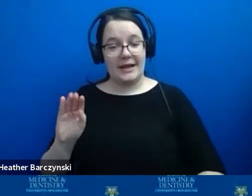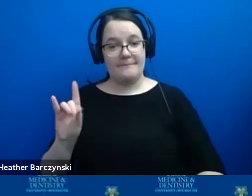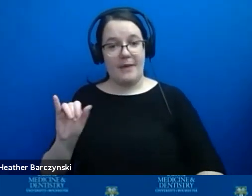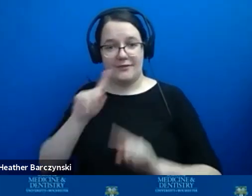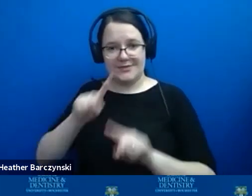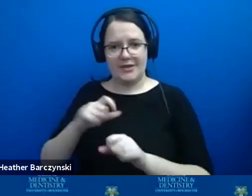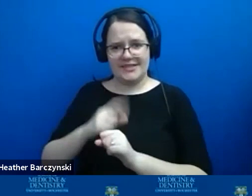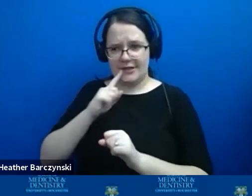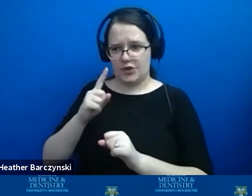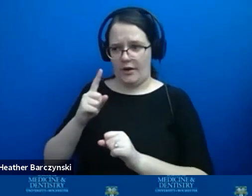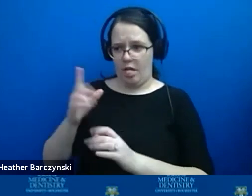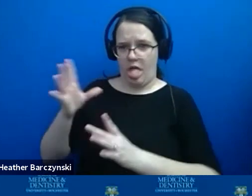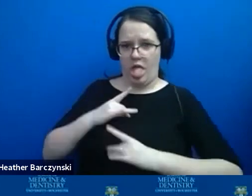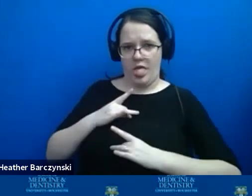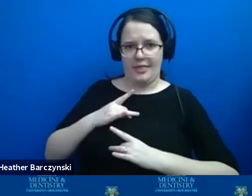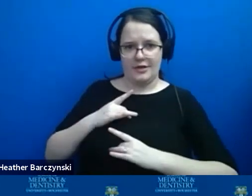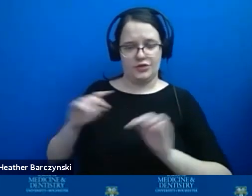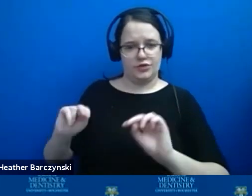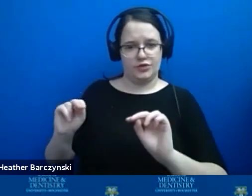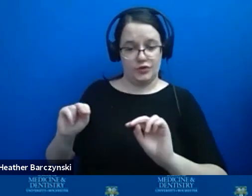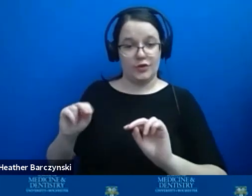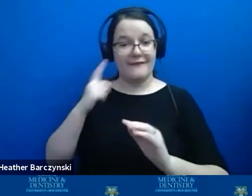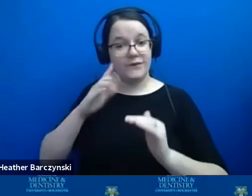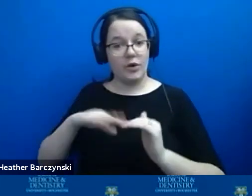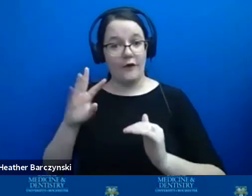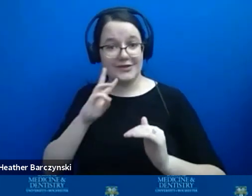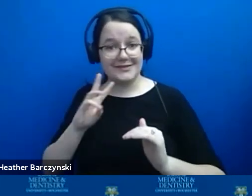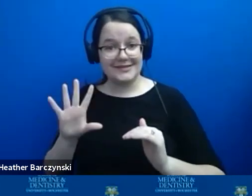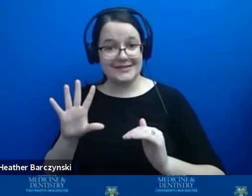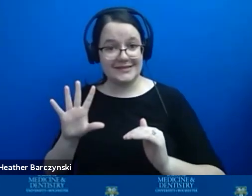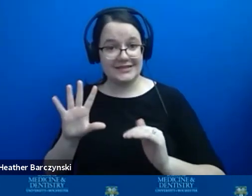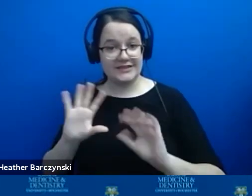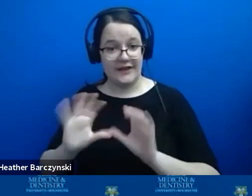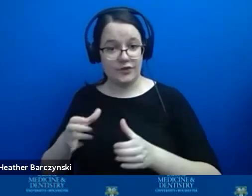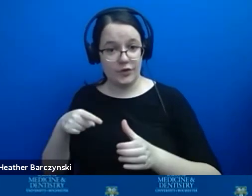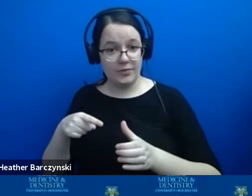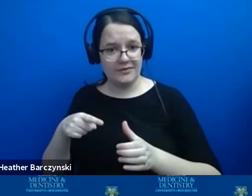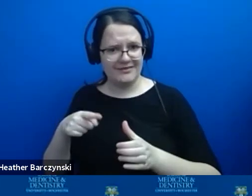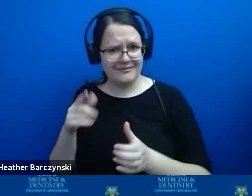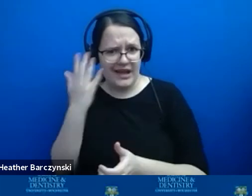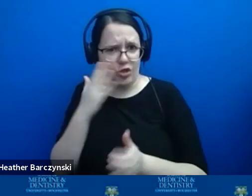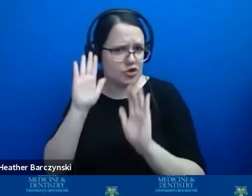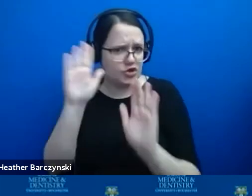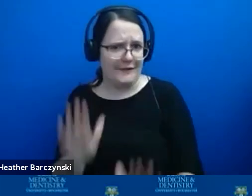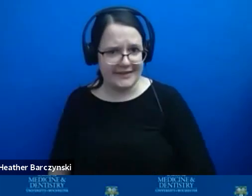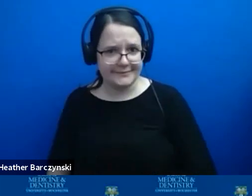in the over 6 75 year old group with this vaccine looked terrific so i think that's a really